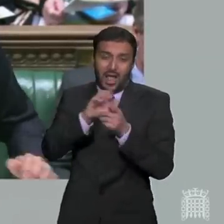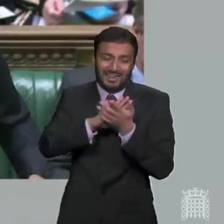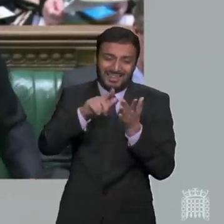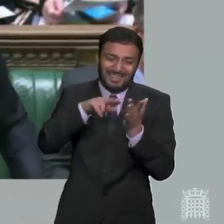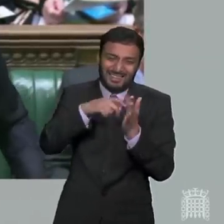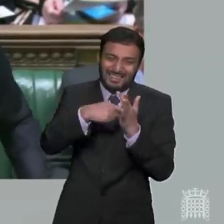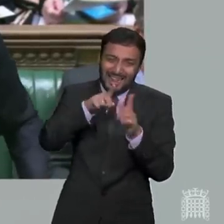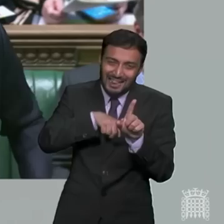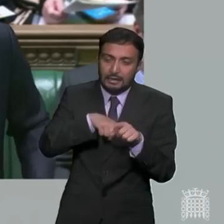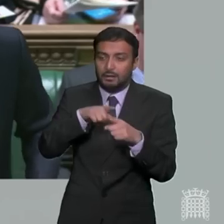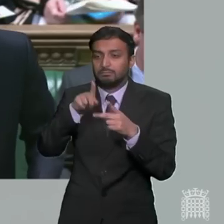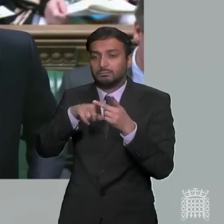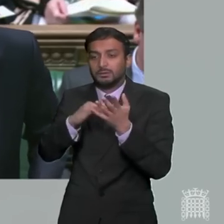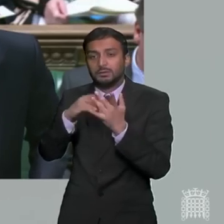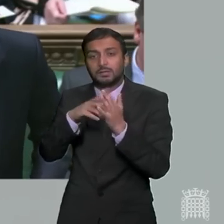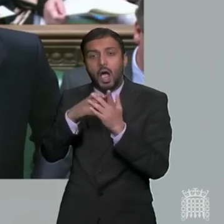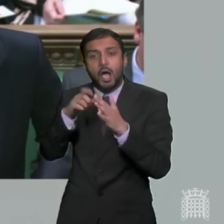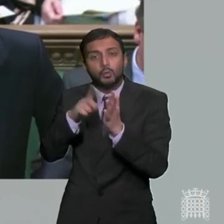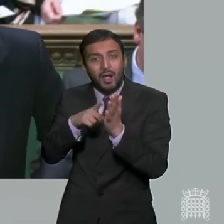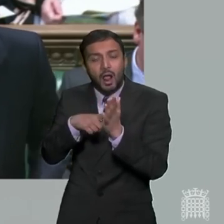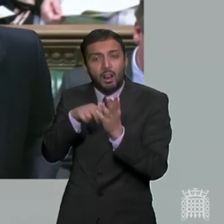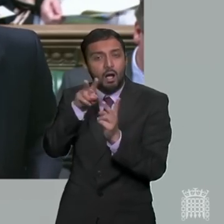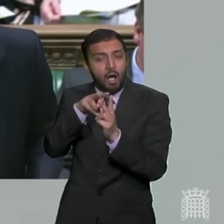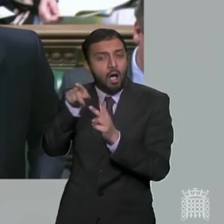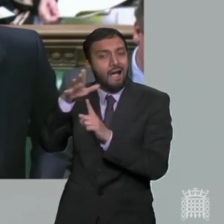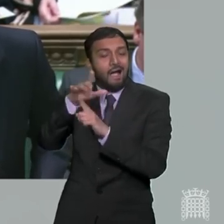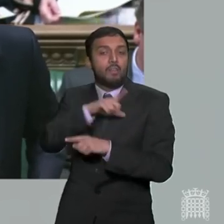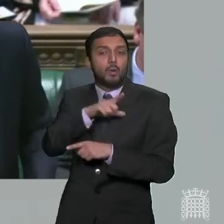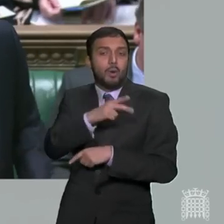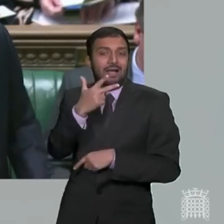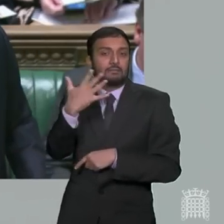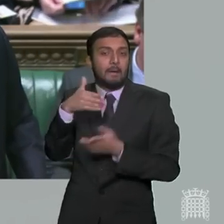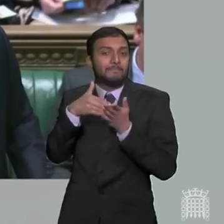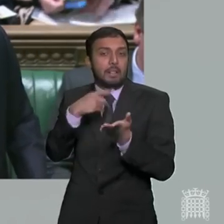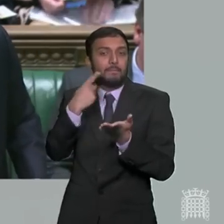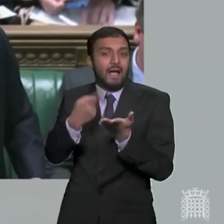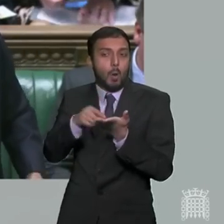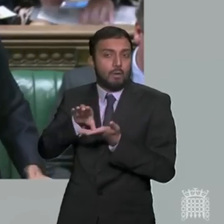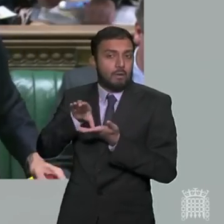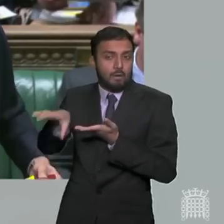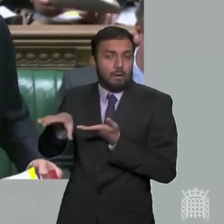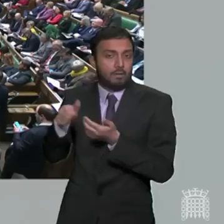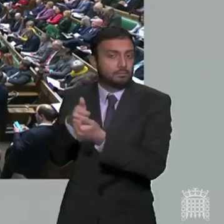That is why we have allocated £385 million to support them. Like him, I am keen to see progress as soon as possible.